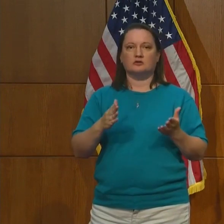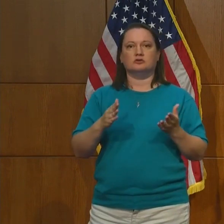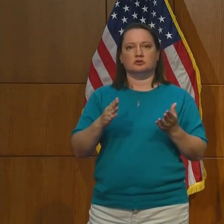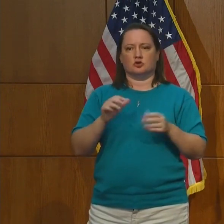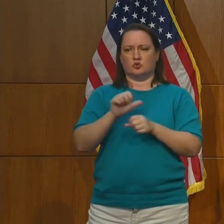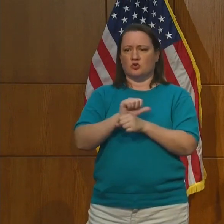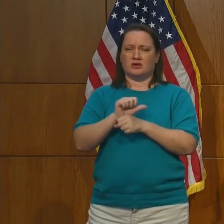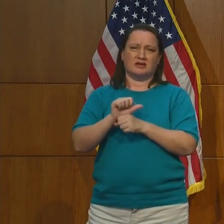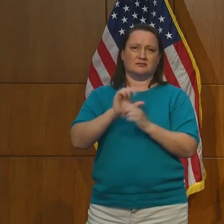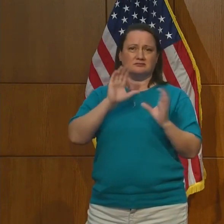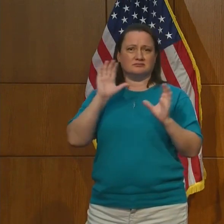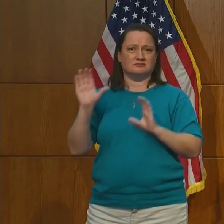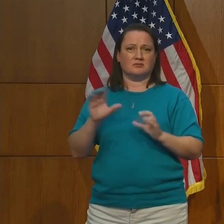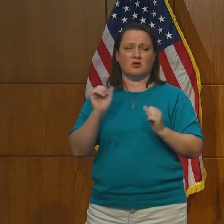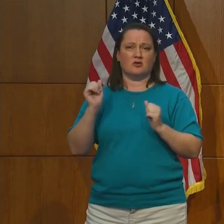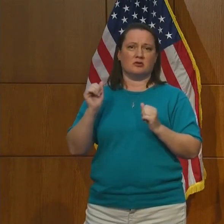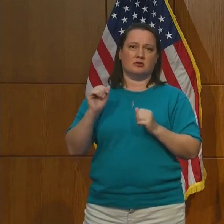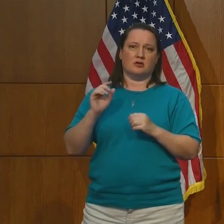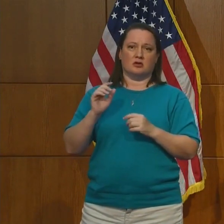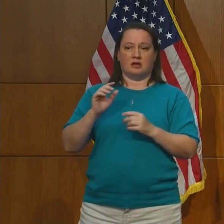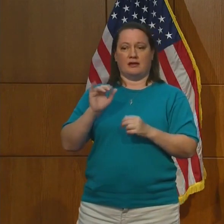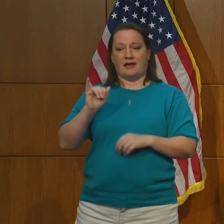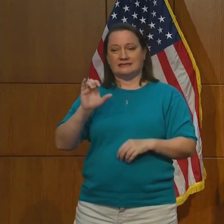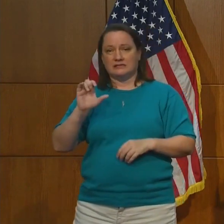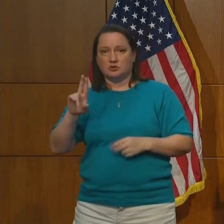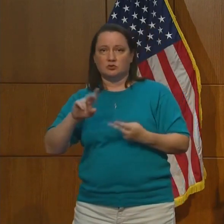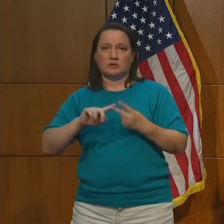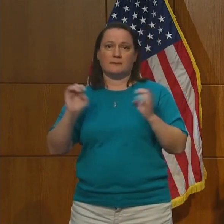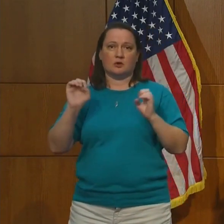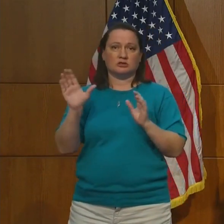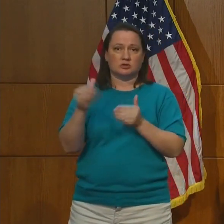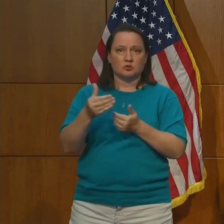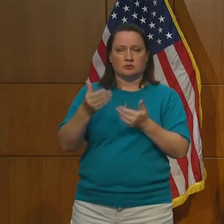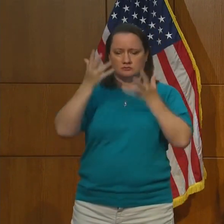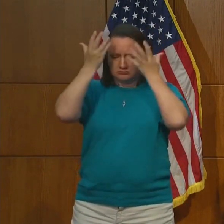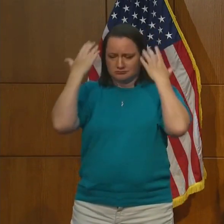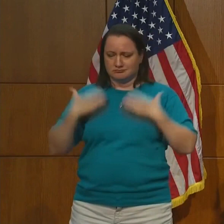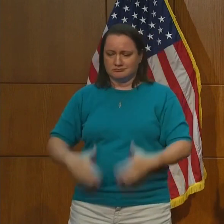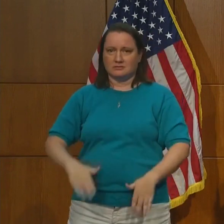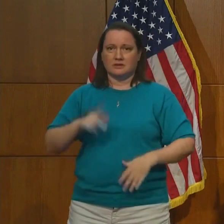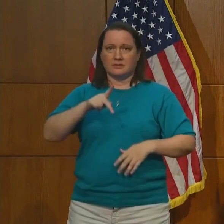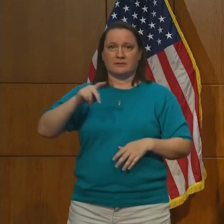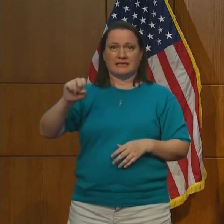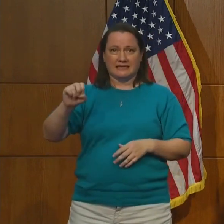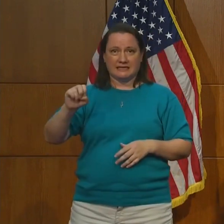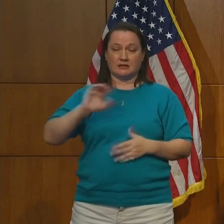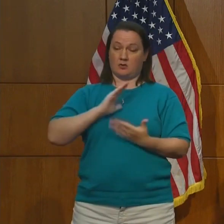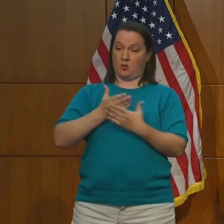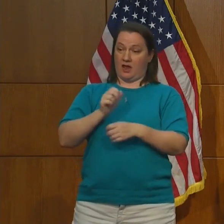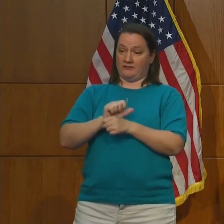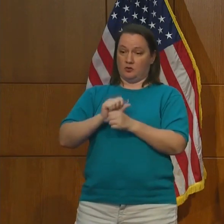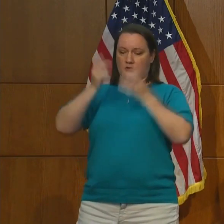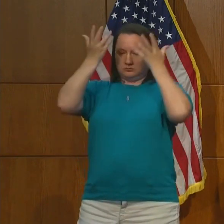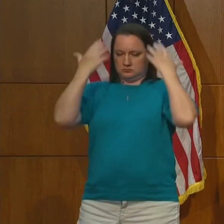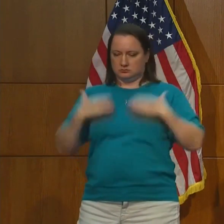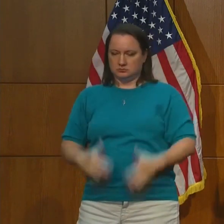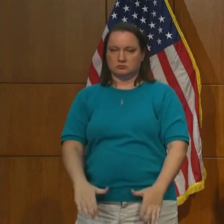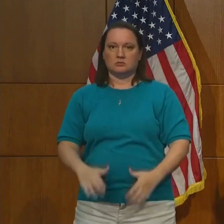WE A HEALTH CARE PROVIDERS FOR A SIMPLE- WHO ARE WORKING